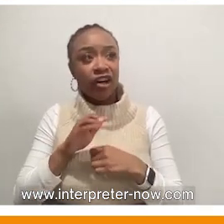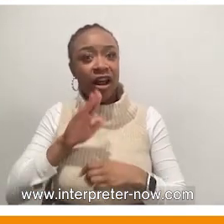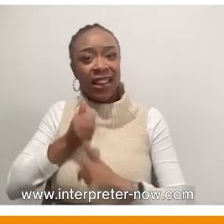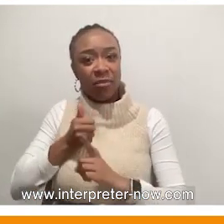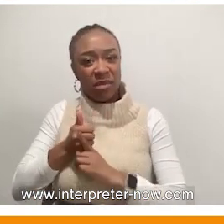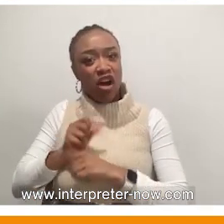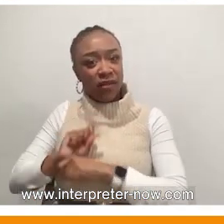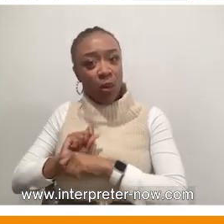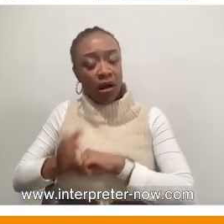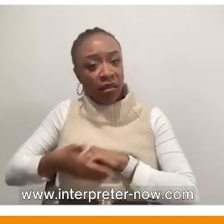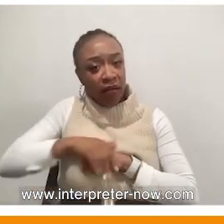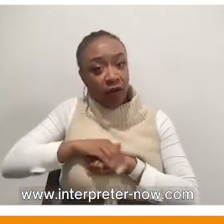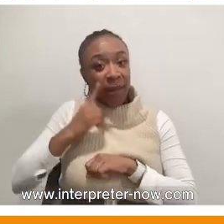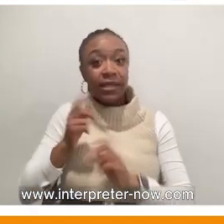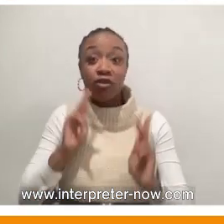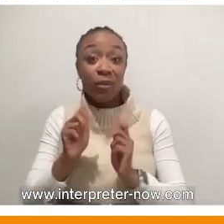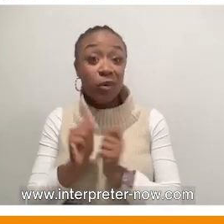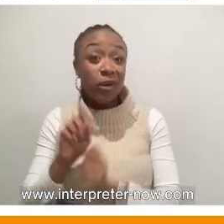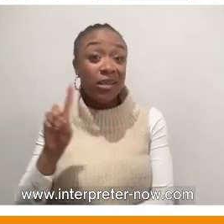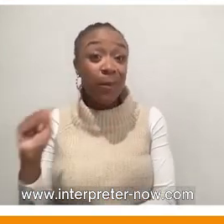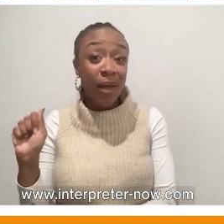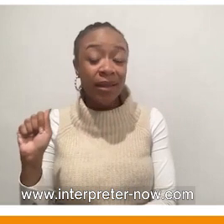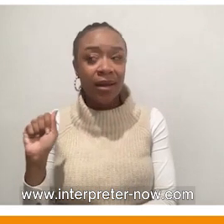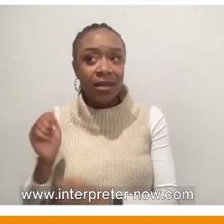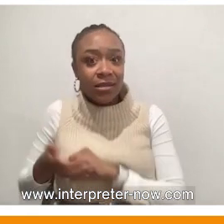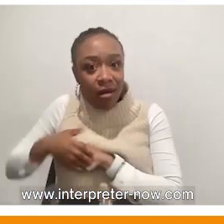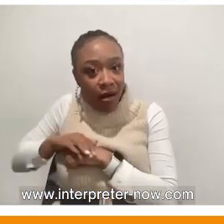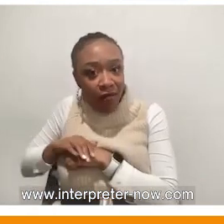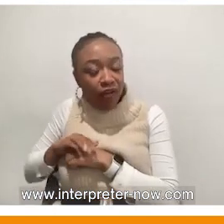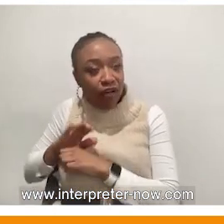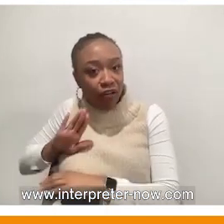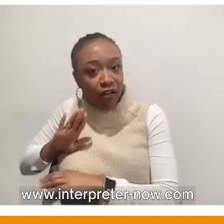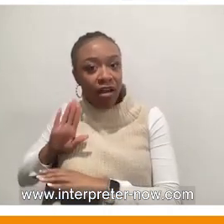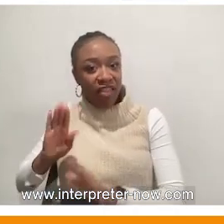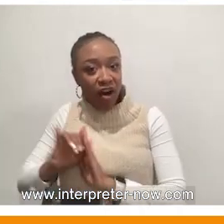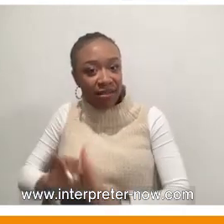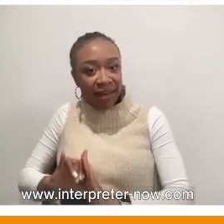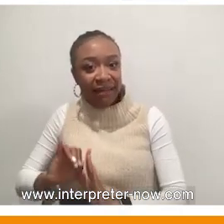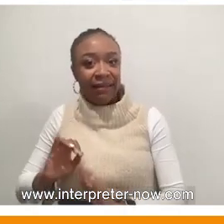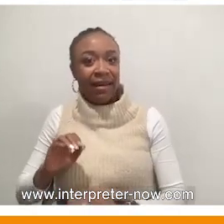of the aspects of their identity at work, two-thirds of people with disabilities cover at work.